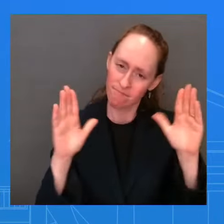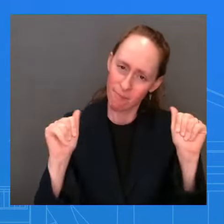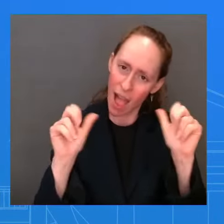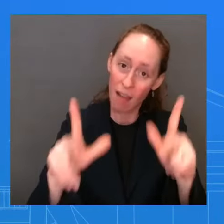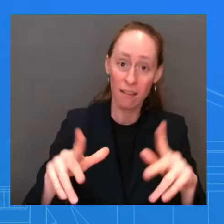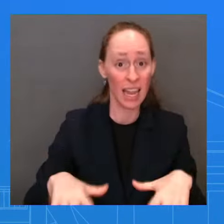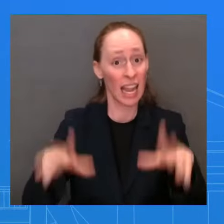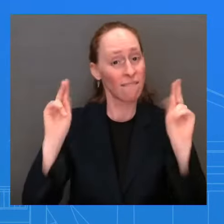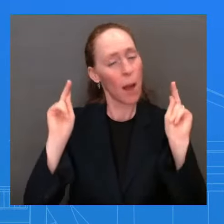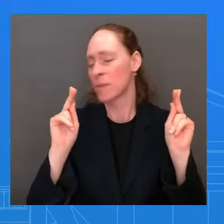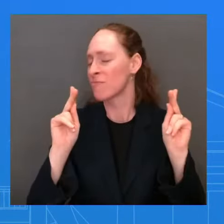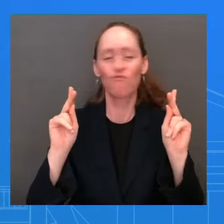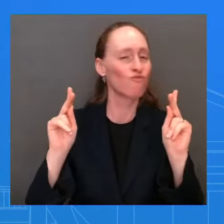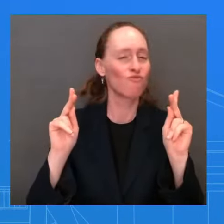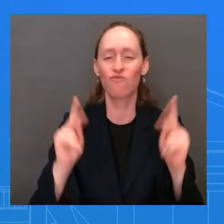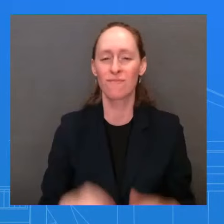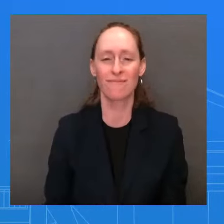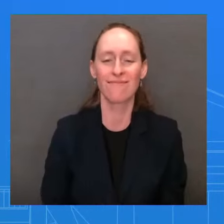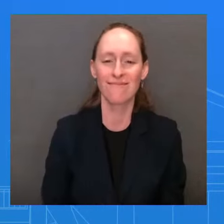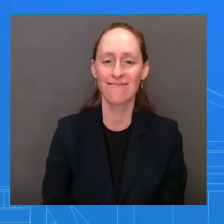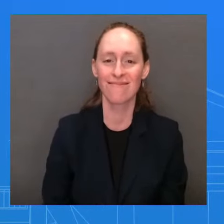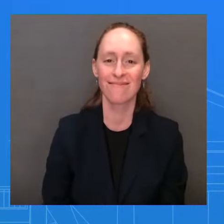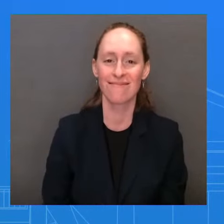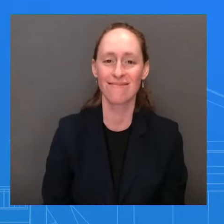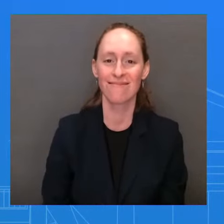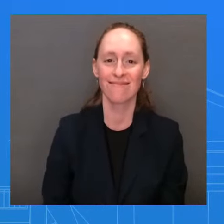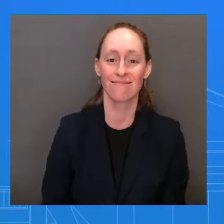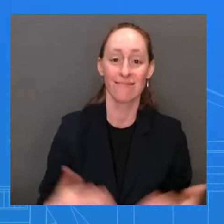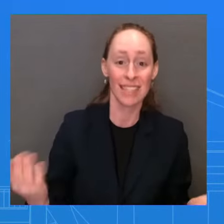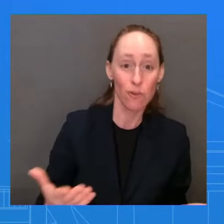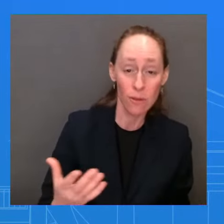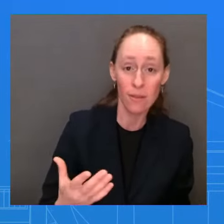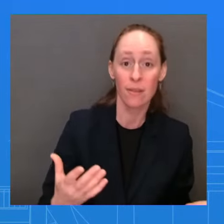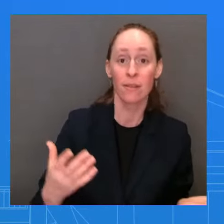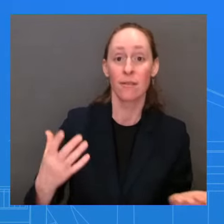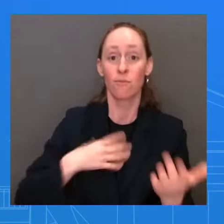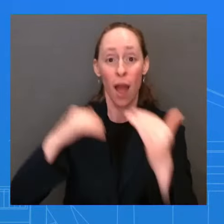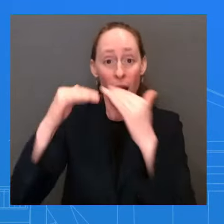to this administration and beyond, who have their back.